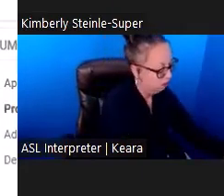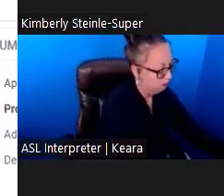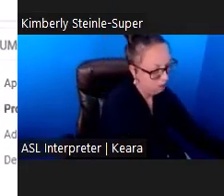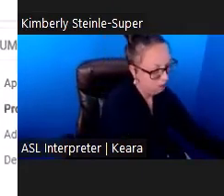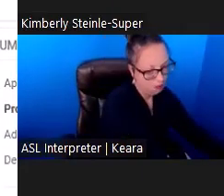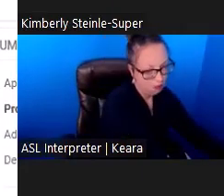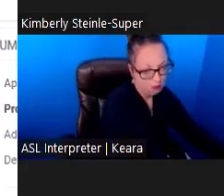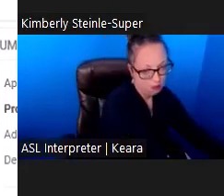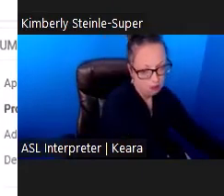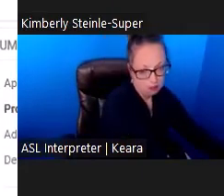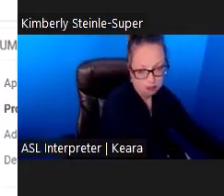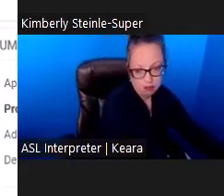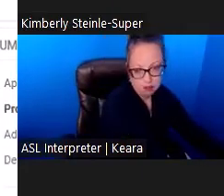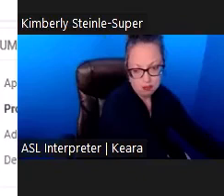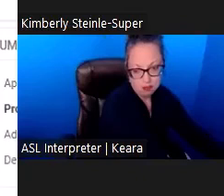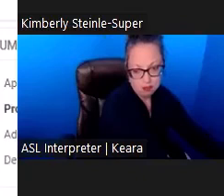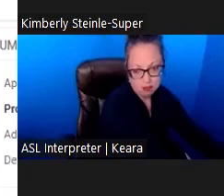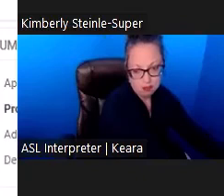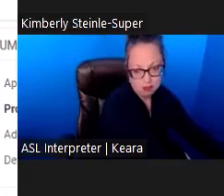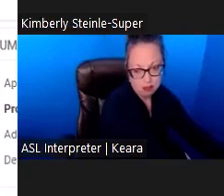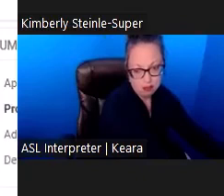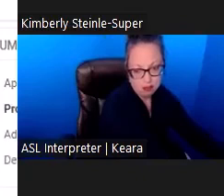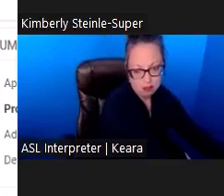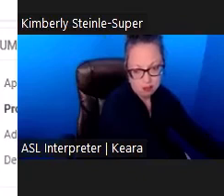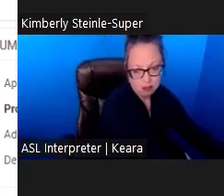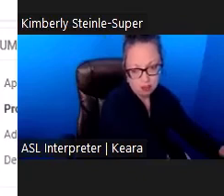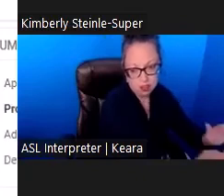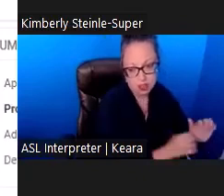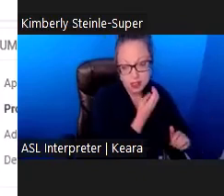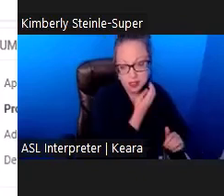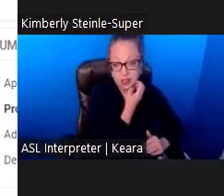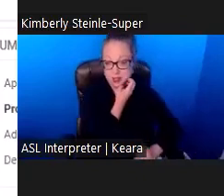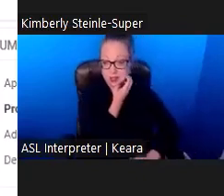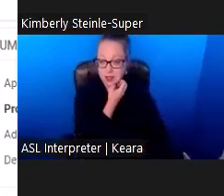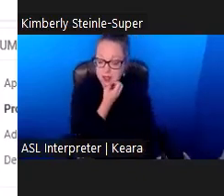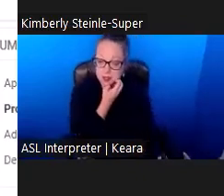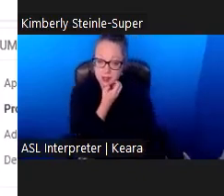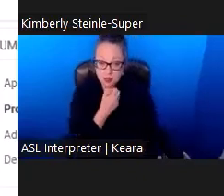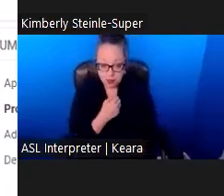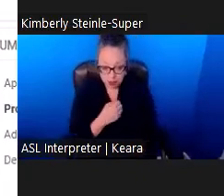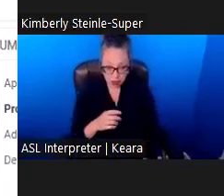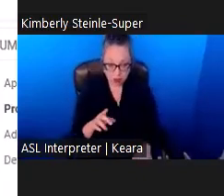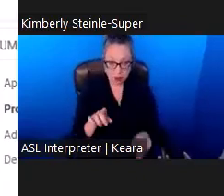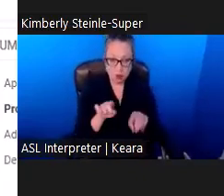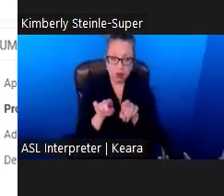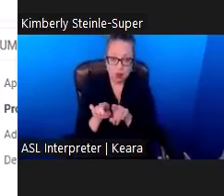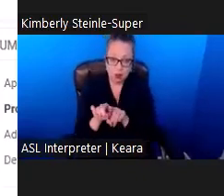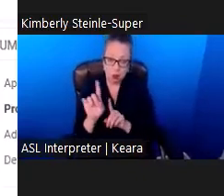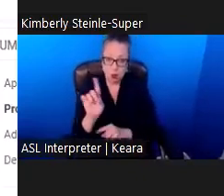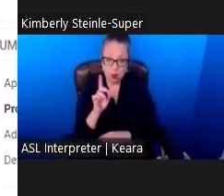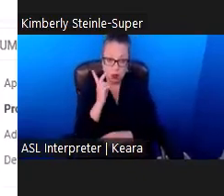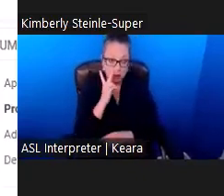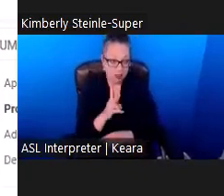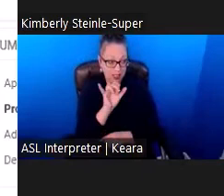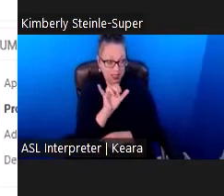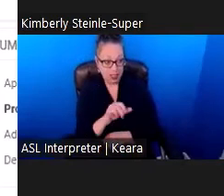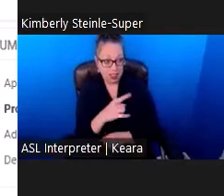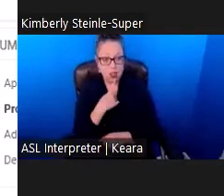Just a note that wherever you see a little red asterisk after the field, that means the